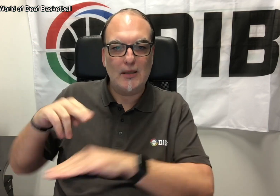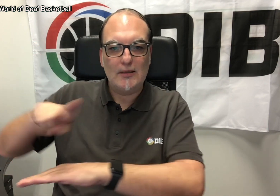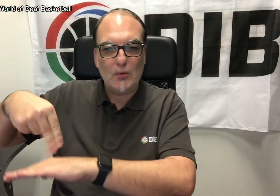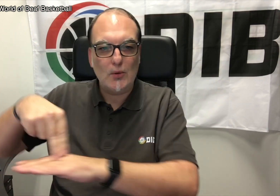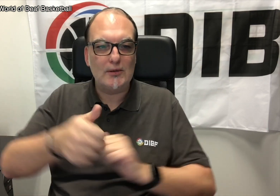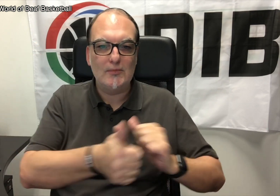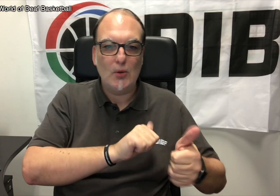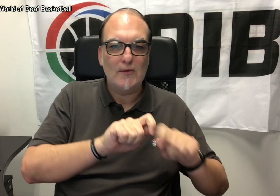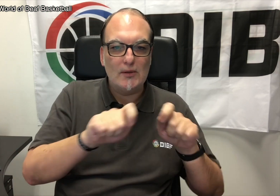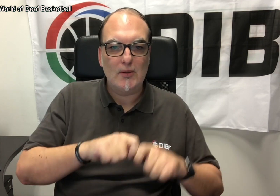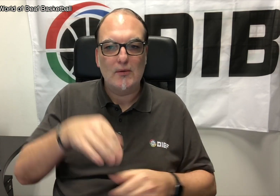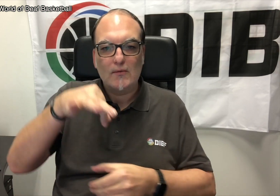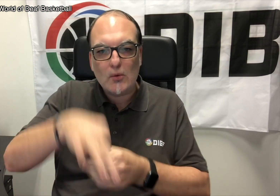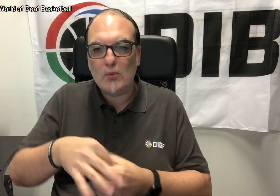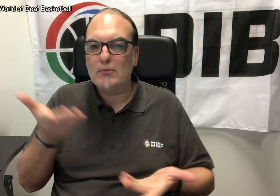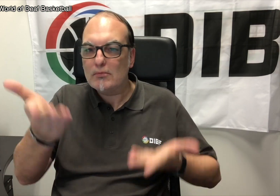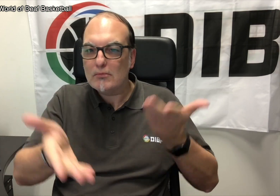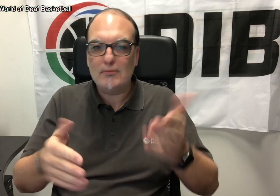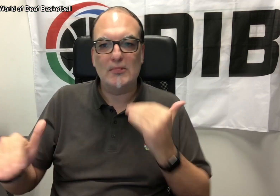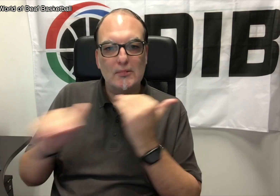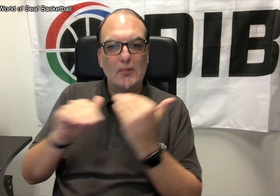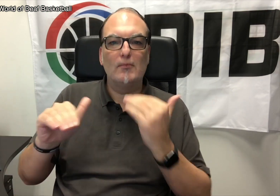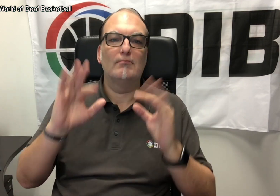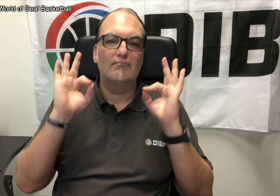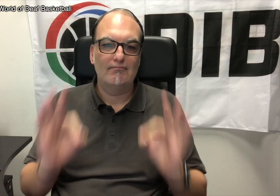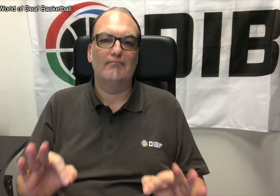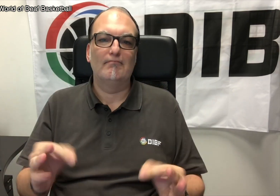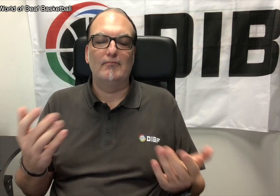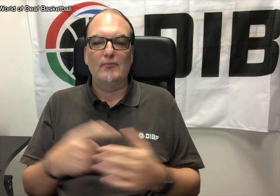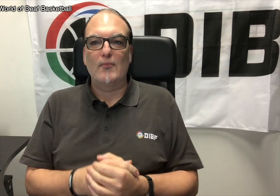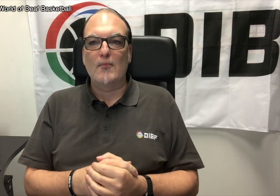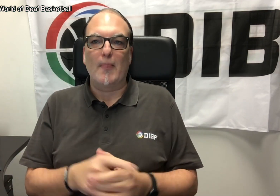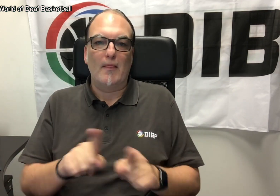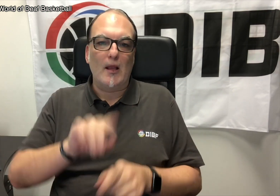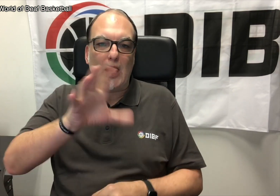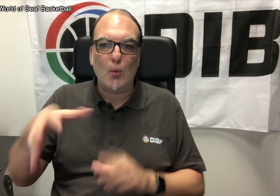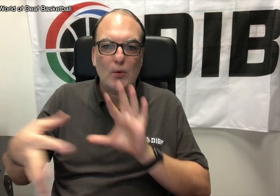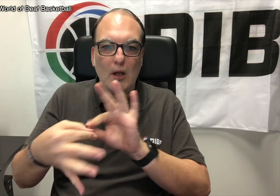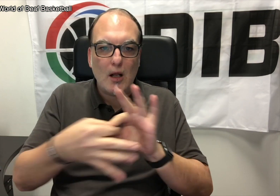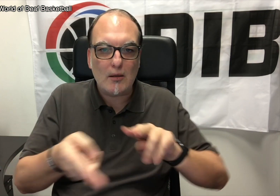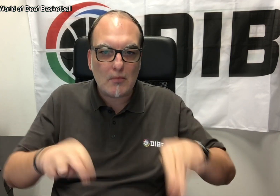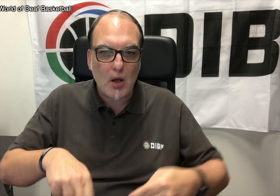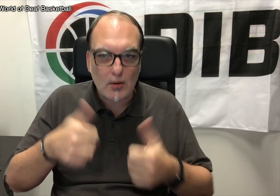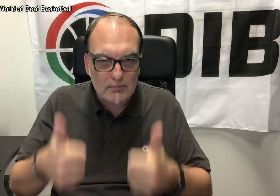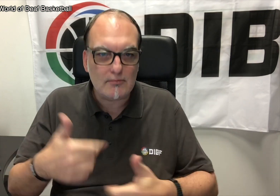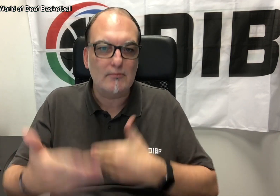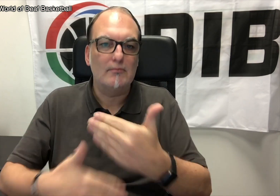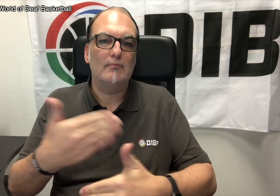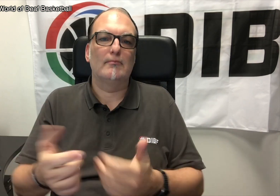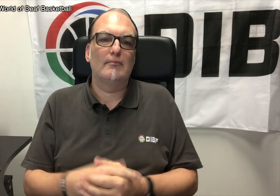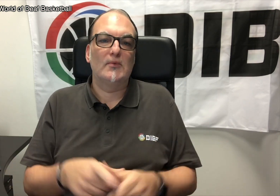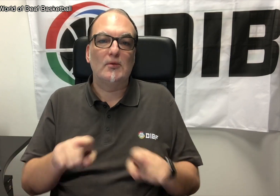together national and sports federations, equal voting.